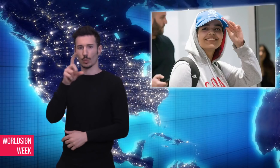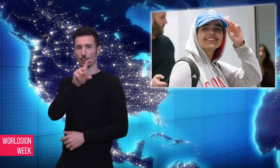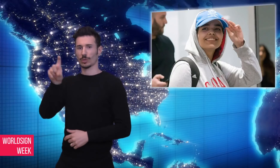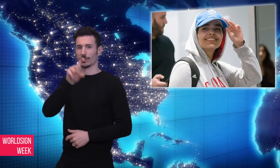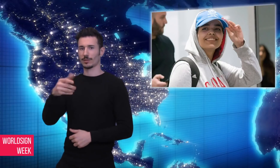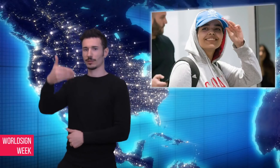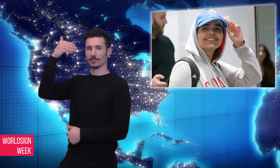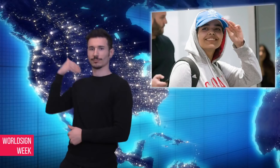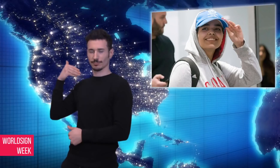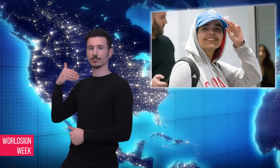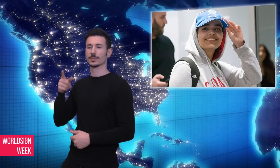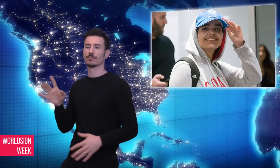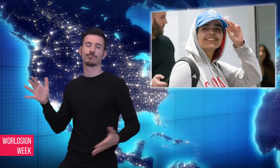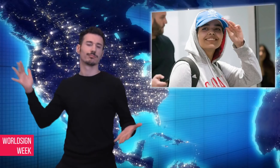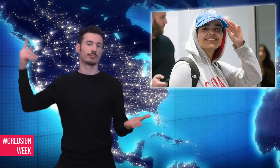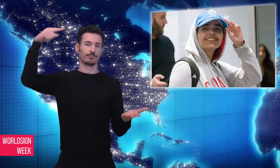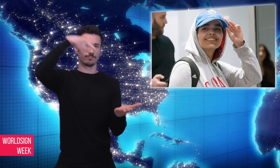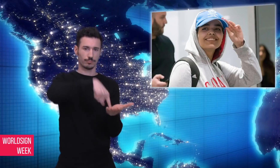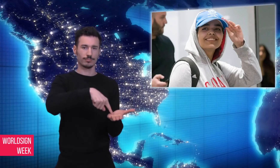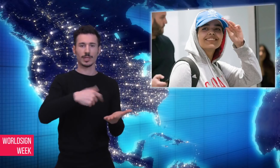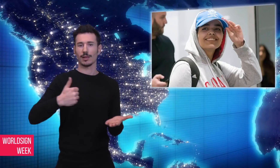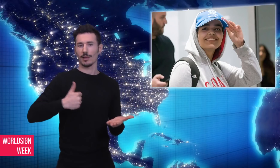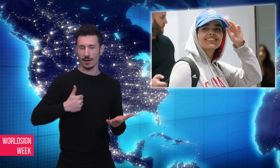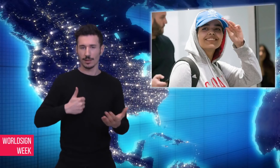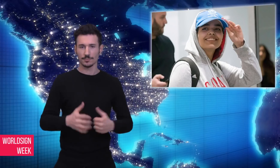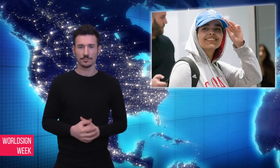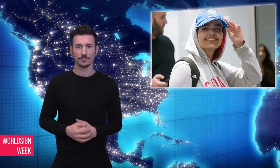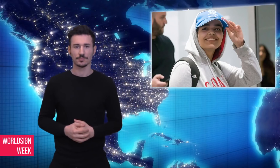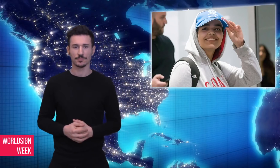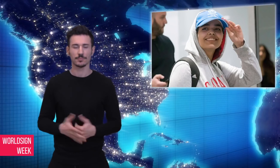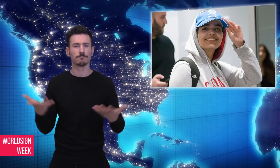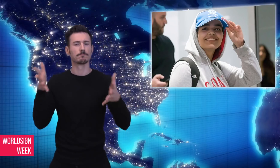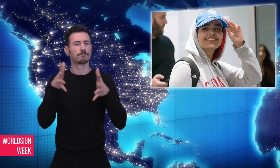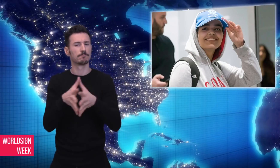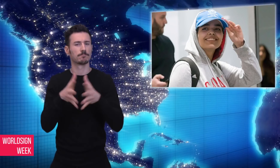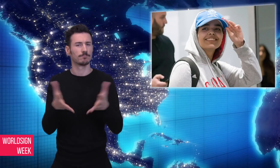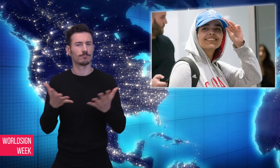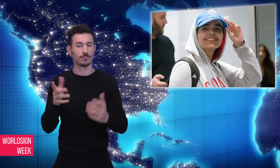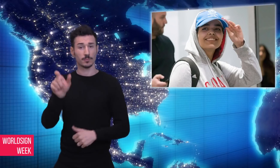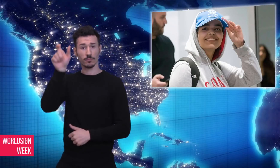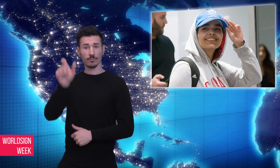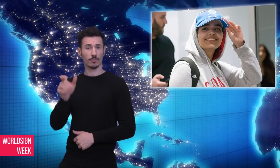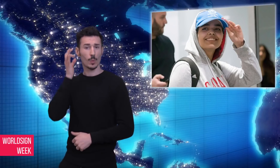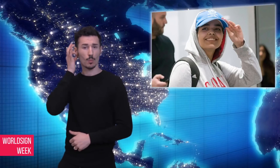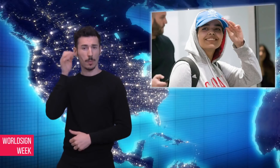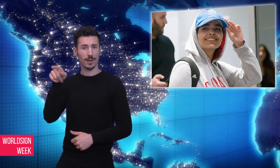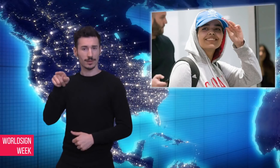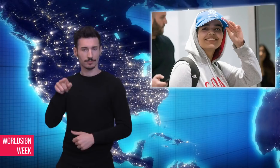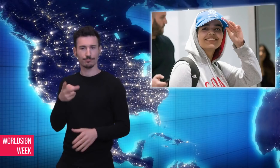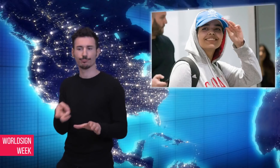Alqunun boarded an Australian bound plane when she was stopped